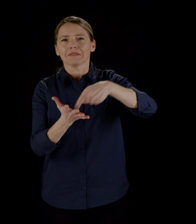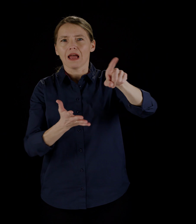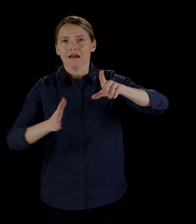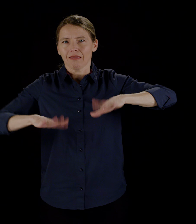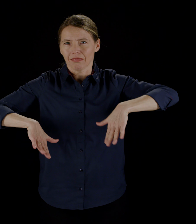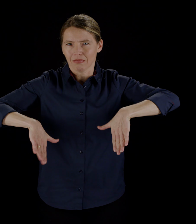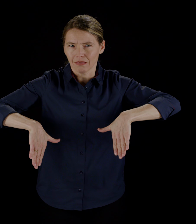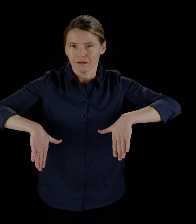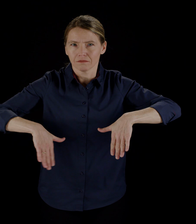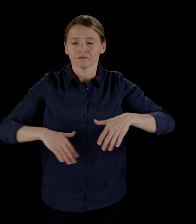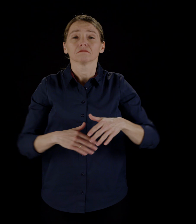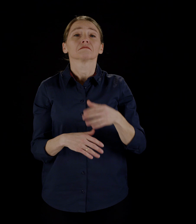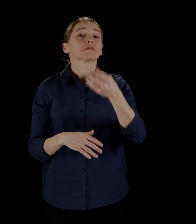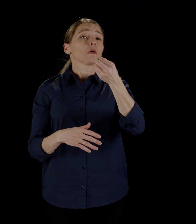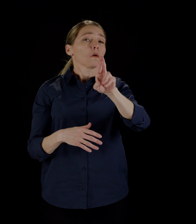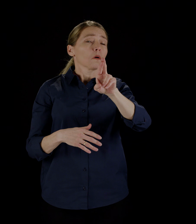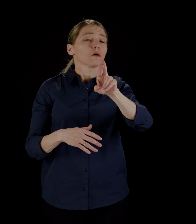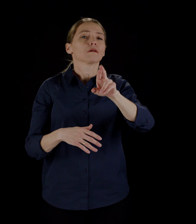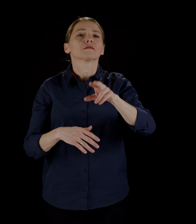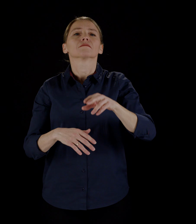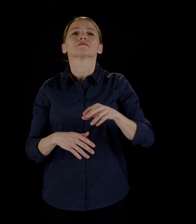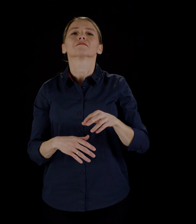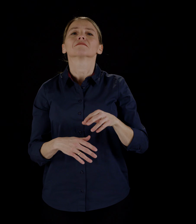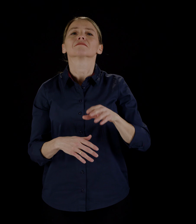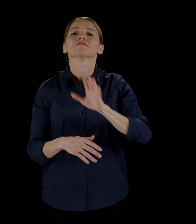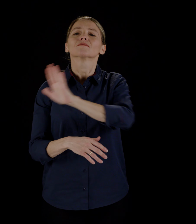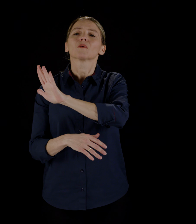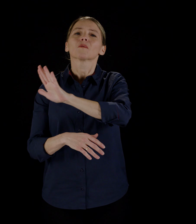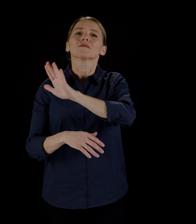reaching a pre-determined spending or usage limit.